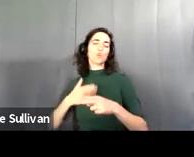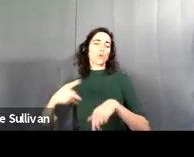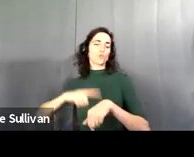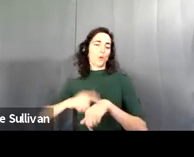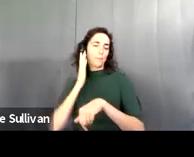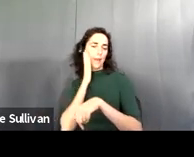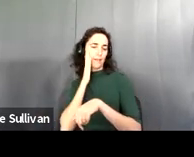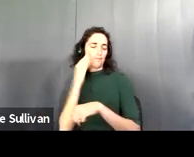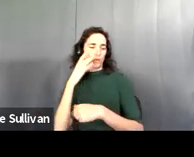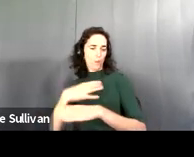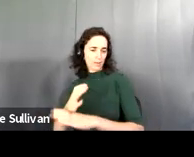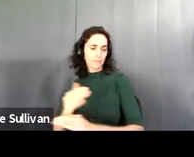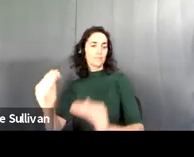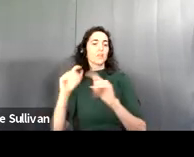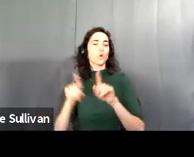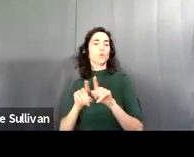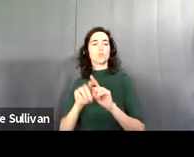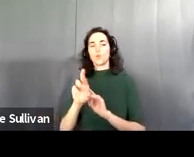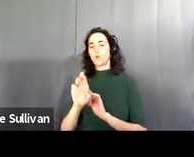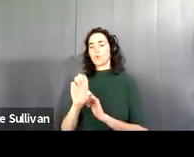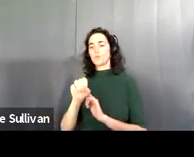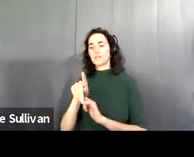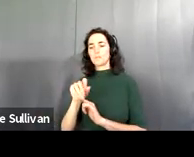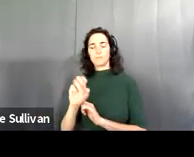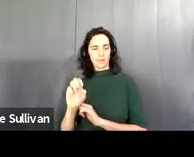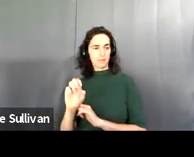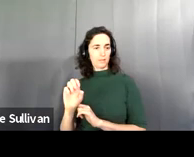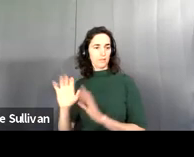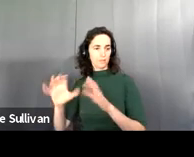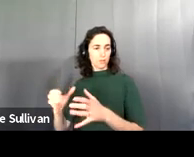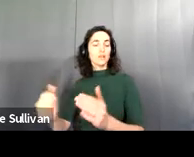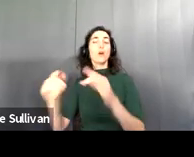We have a respite unit, and we also coordinate with the pharmacy to make sure that we get medications here.